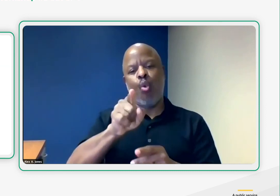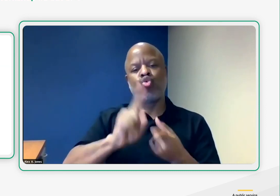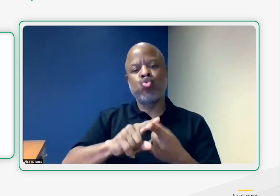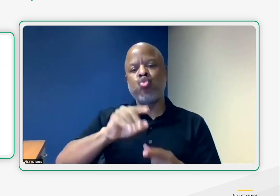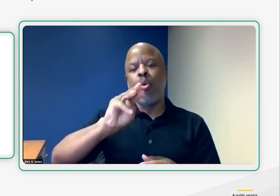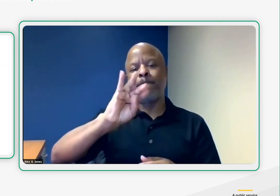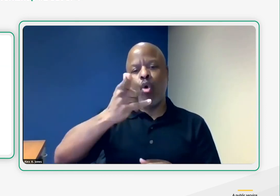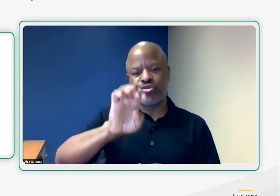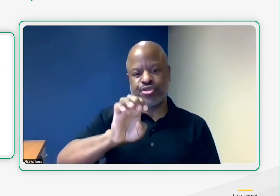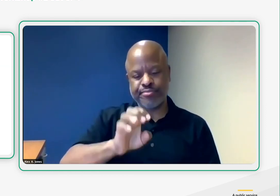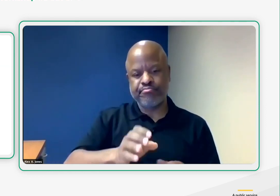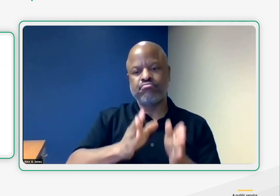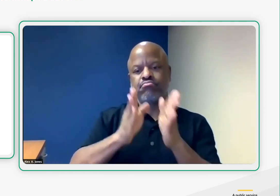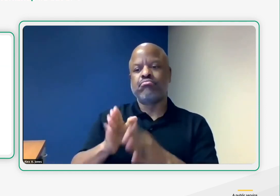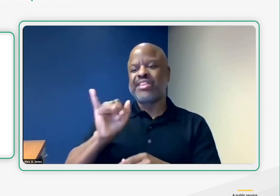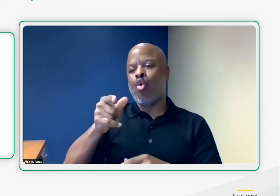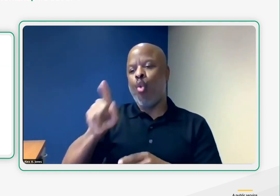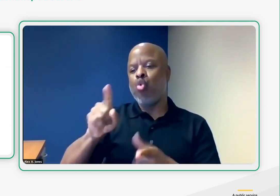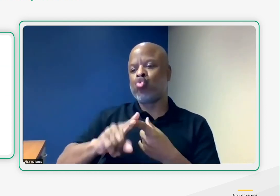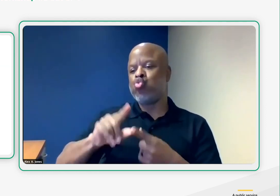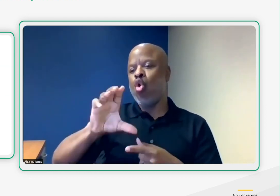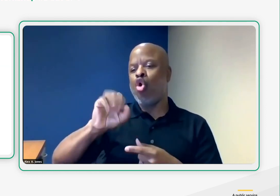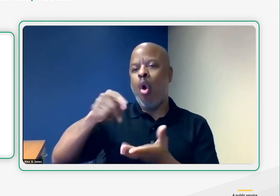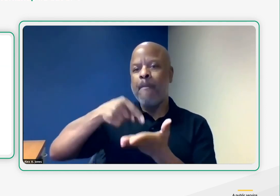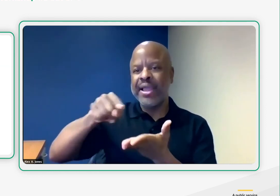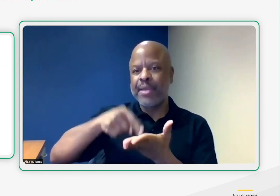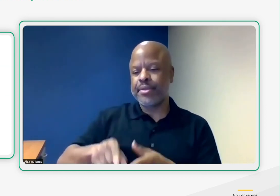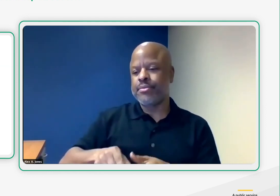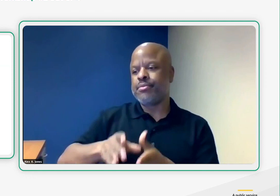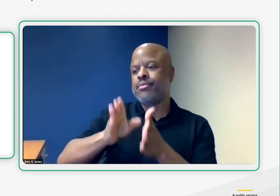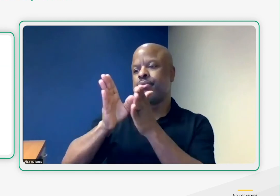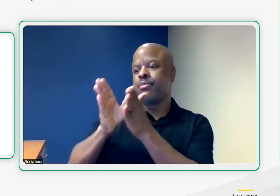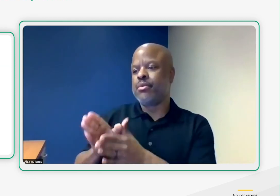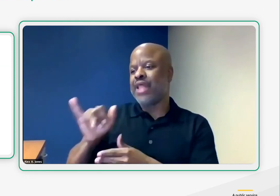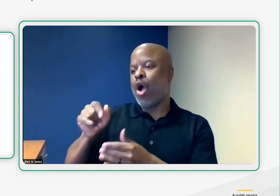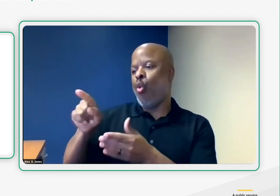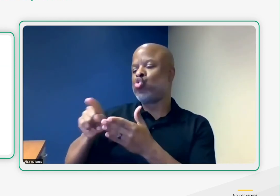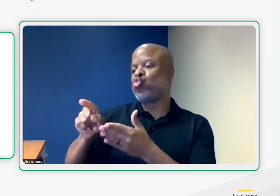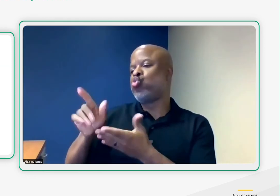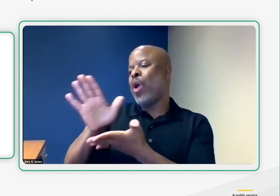you know, we say, “That goes to the mortgage. That goes to my car payment.